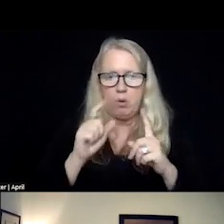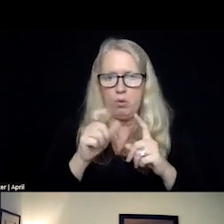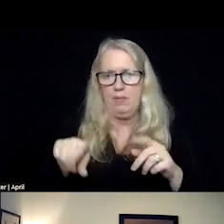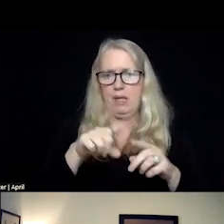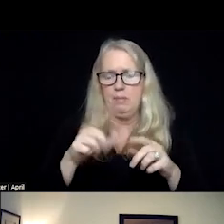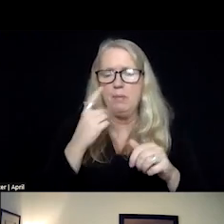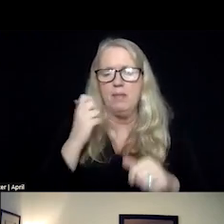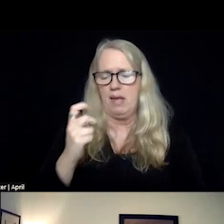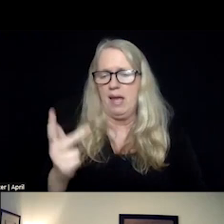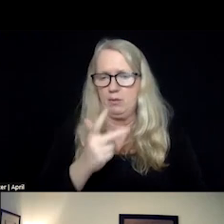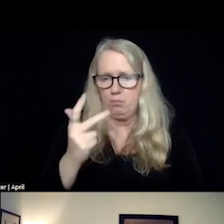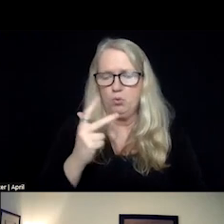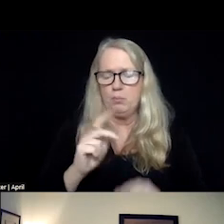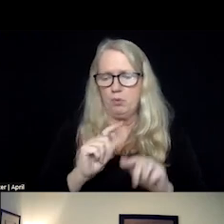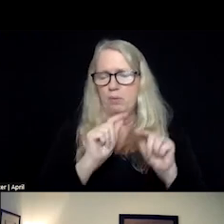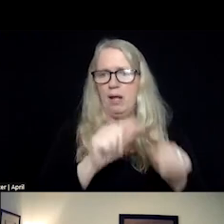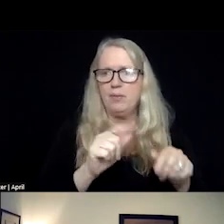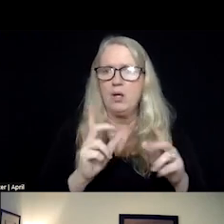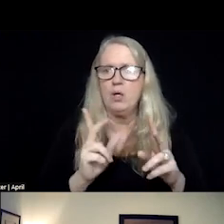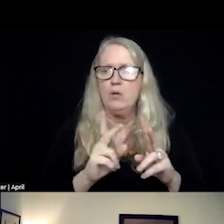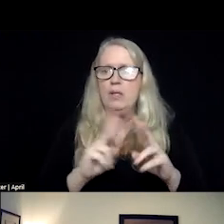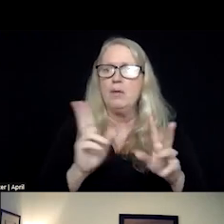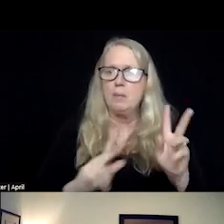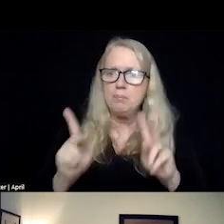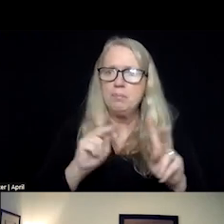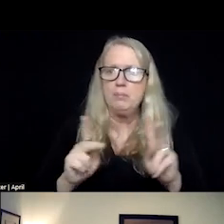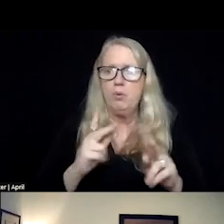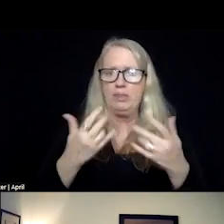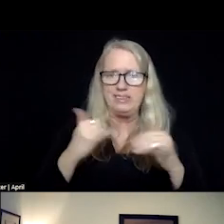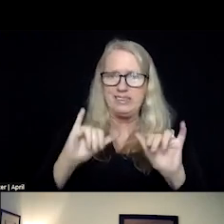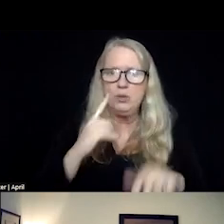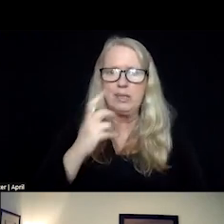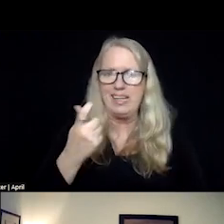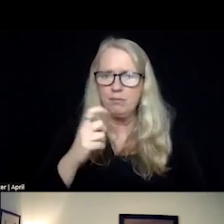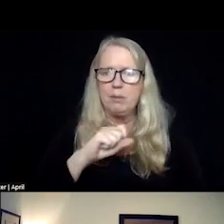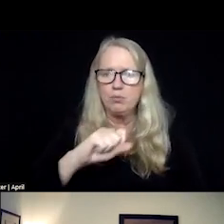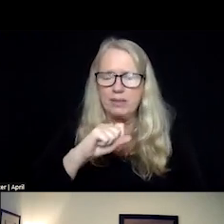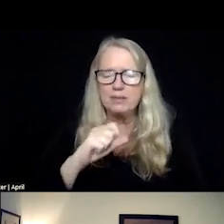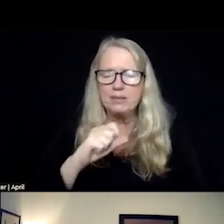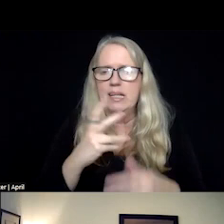UNIT THAT IS OUT FITTED AND GREAT, BUT PEOPLE STILL WON'T GO.